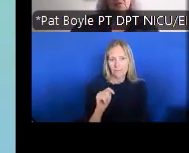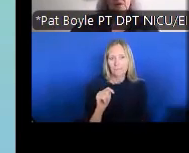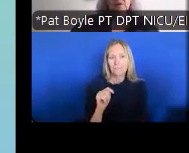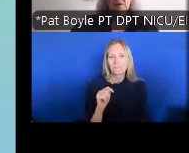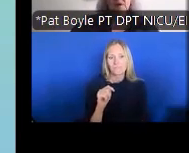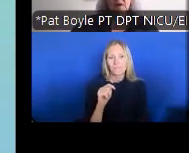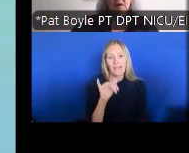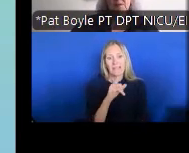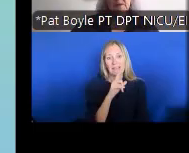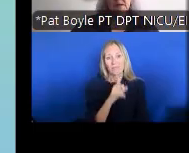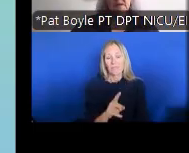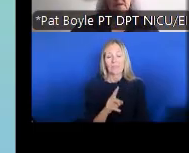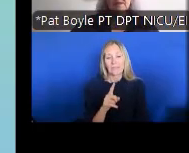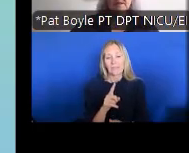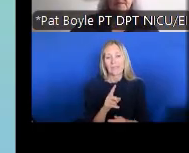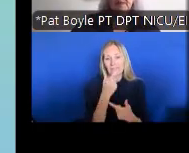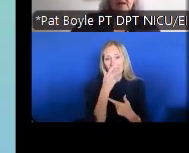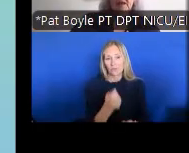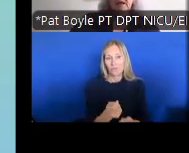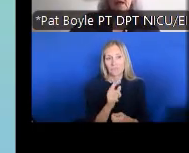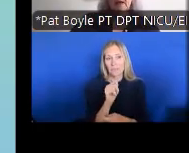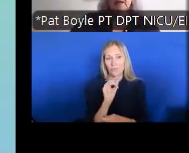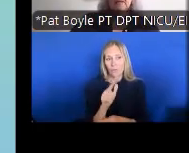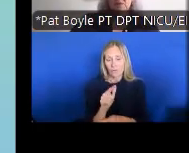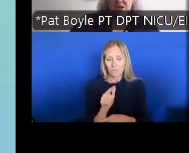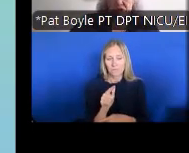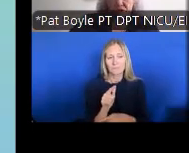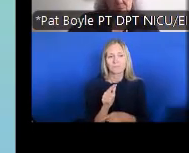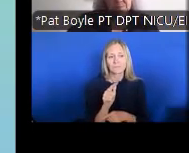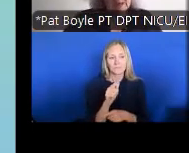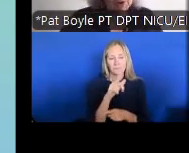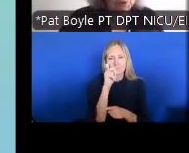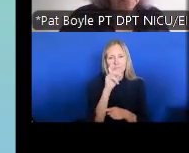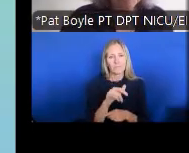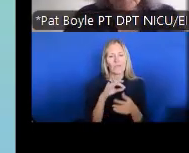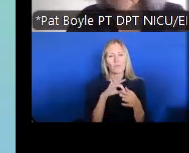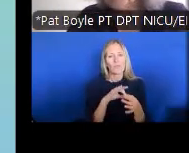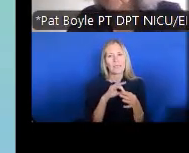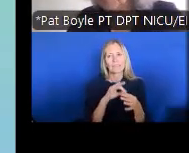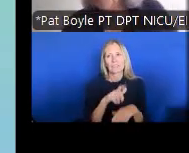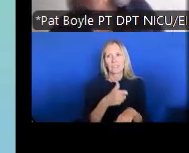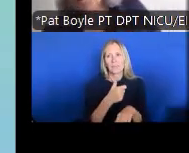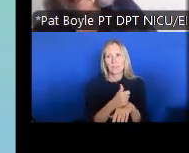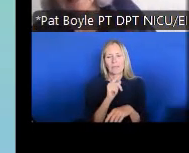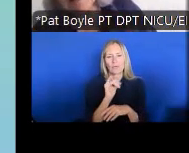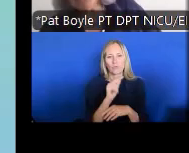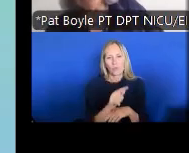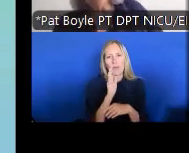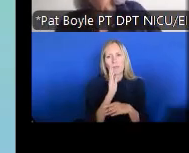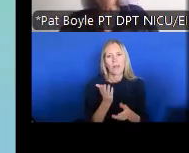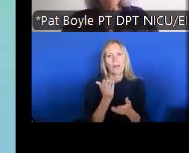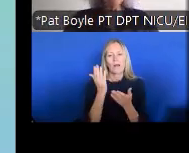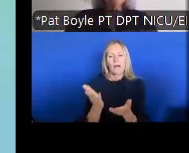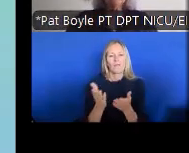tool because it is a relationship-based tool that offers individualized information to parents about